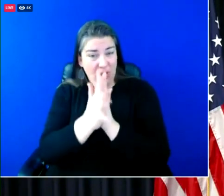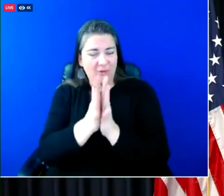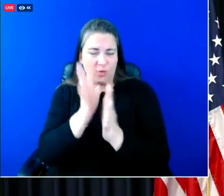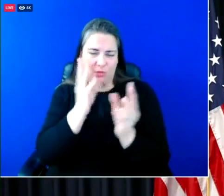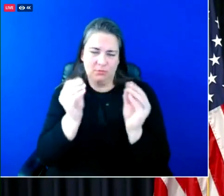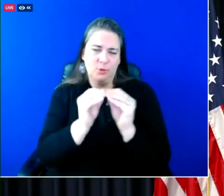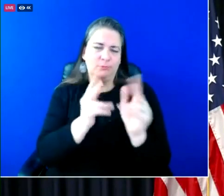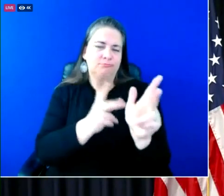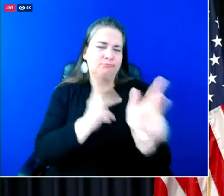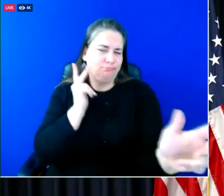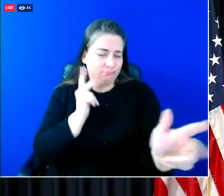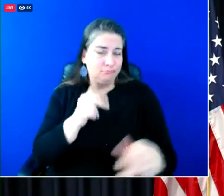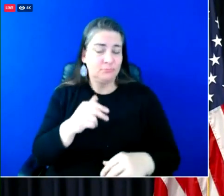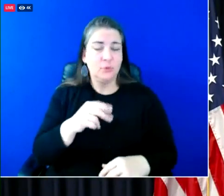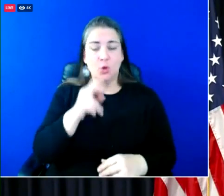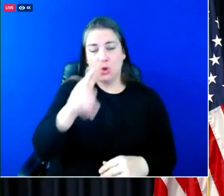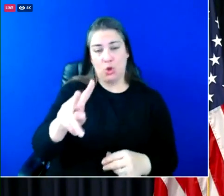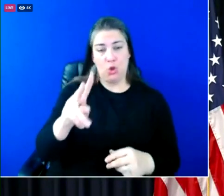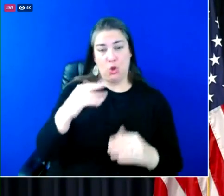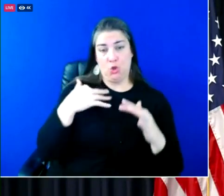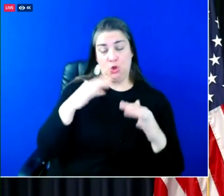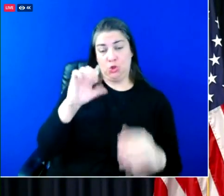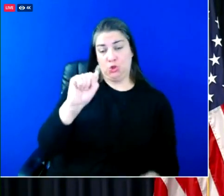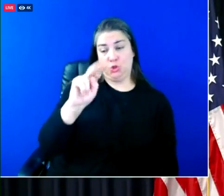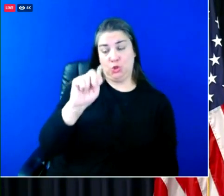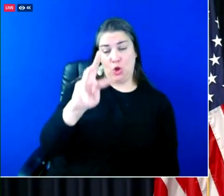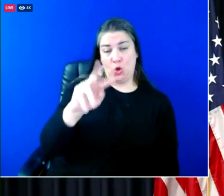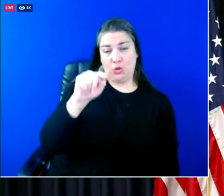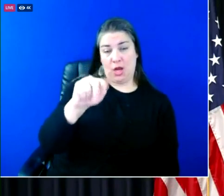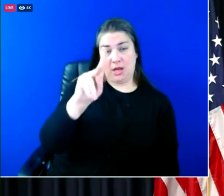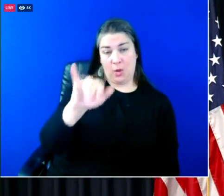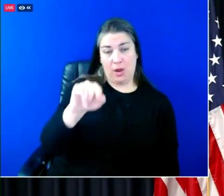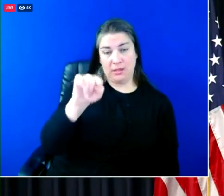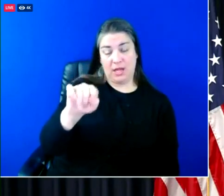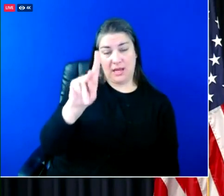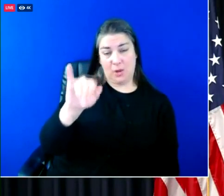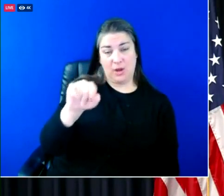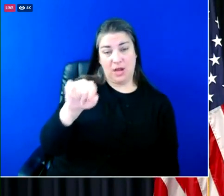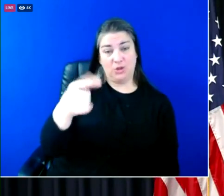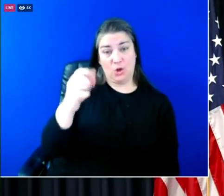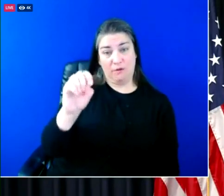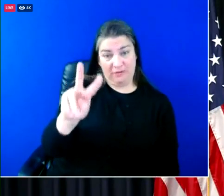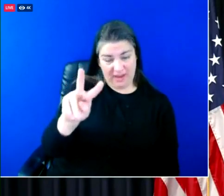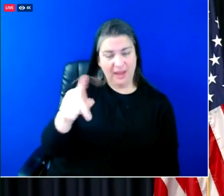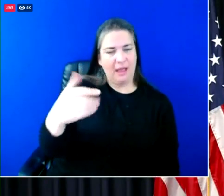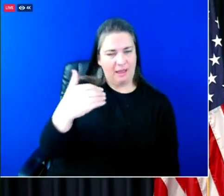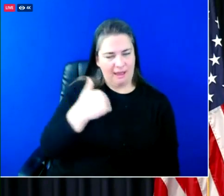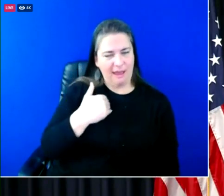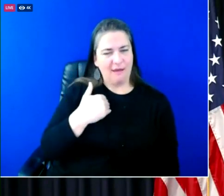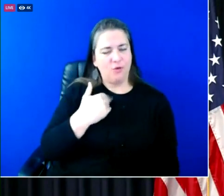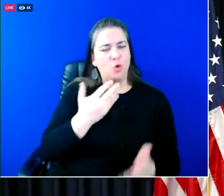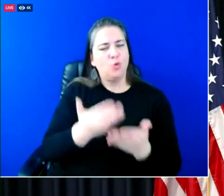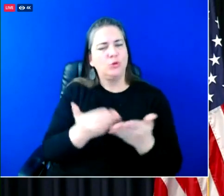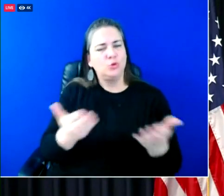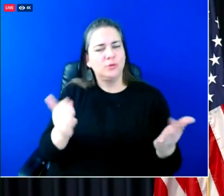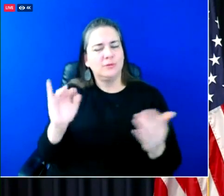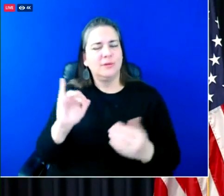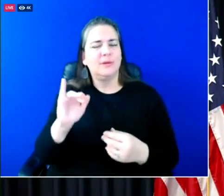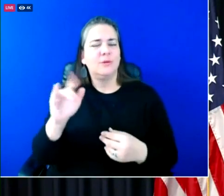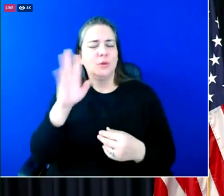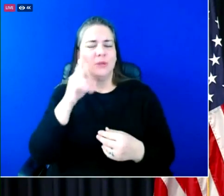K y dot K y dot gov for snow and ice. Resource is like priority route maps